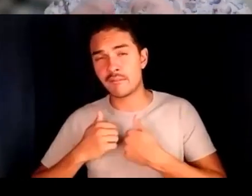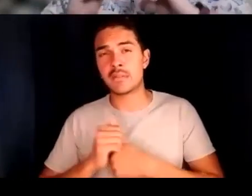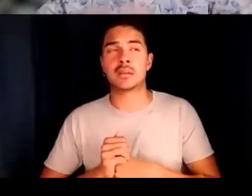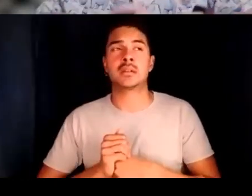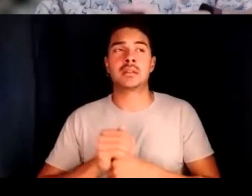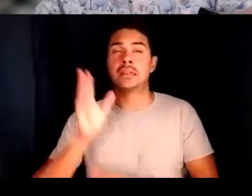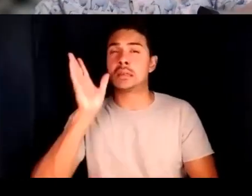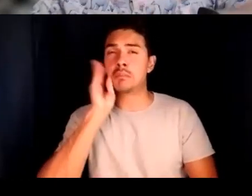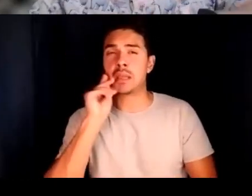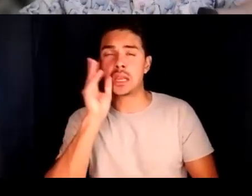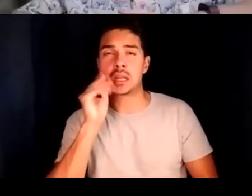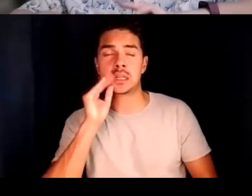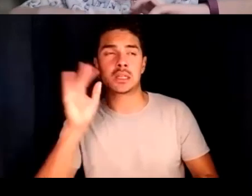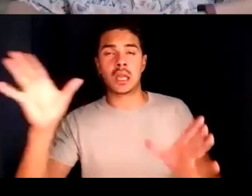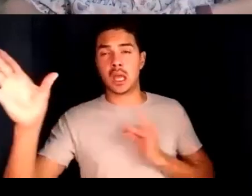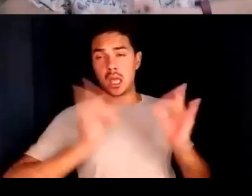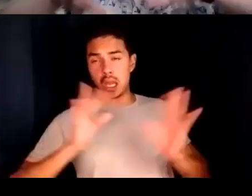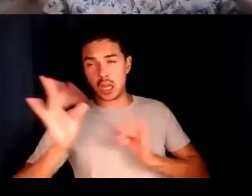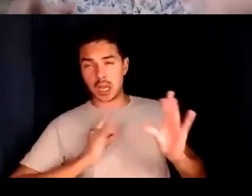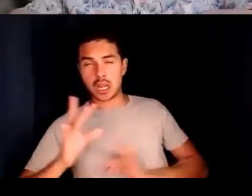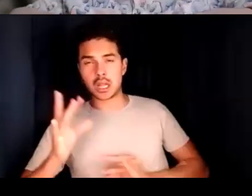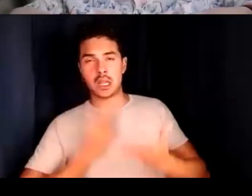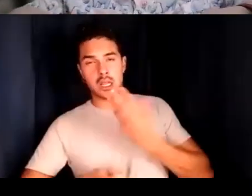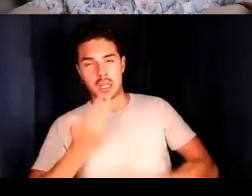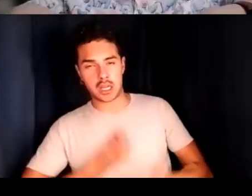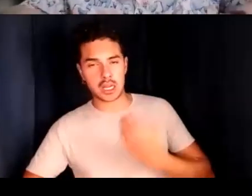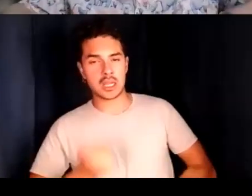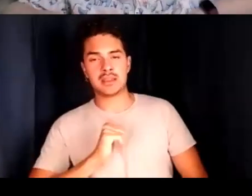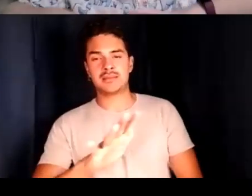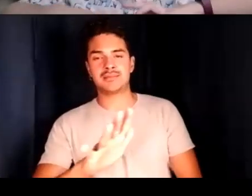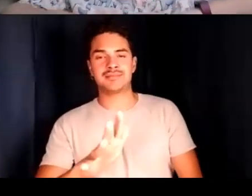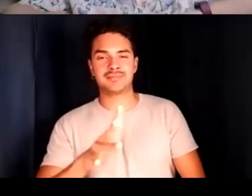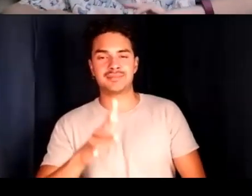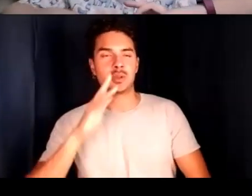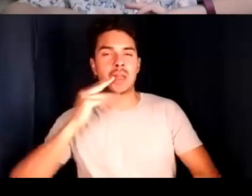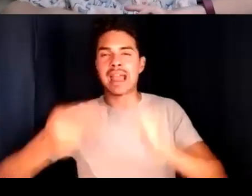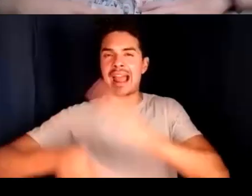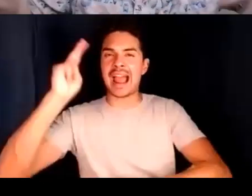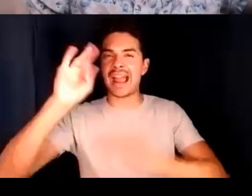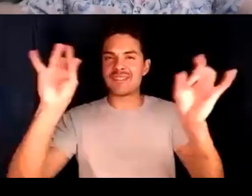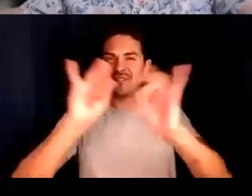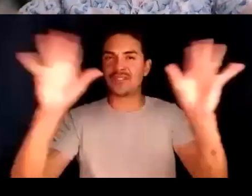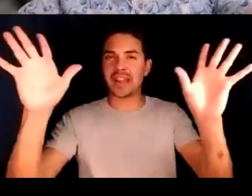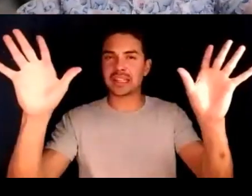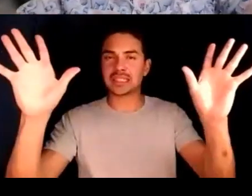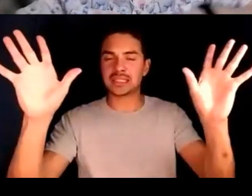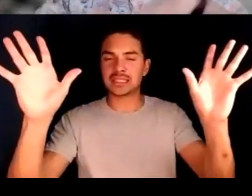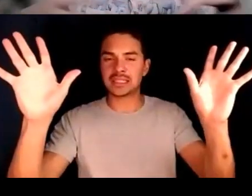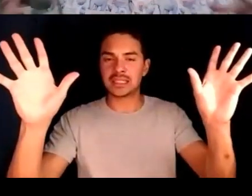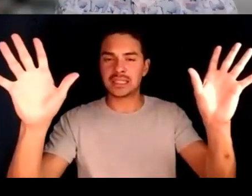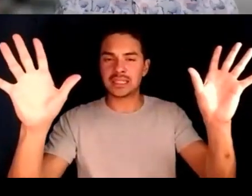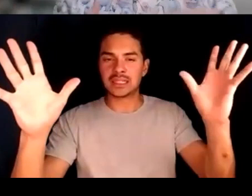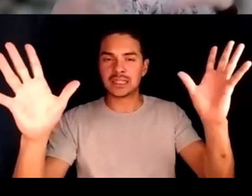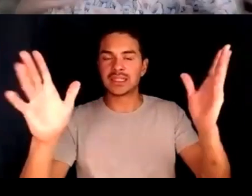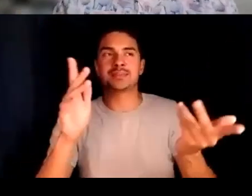and seeing happen to their communities and to people who share identities,